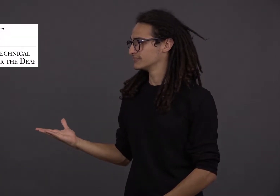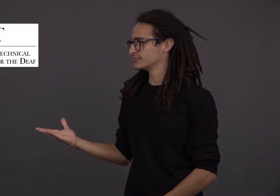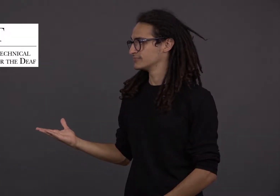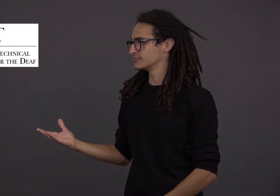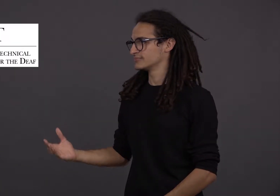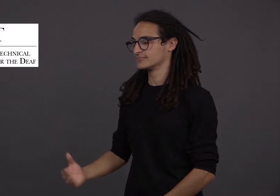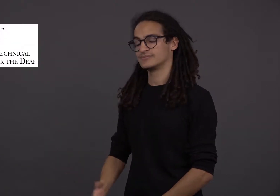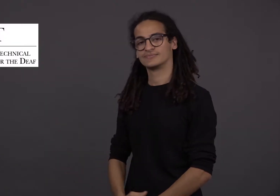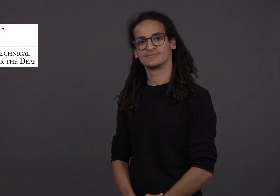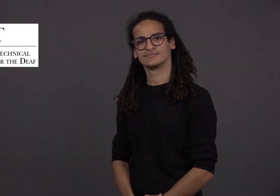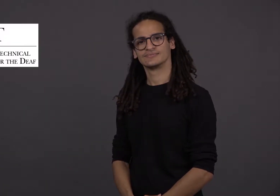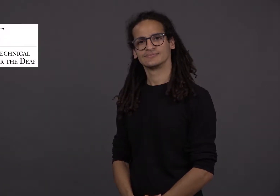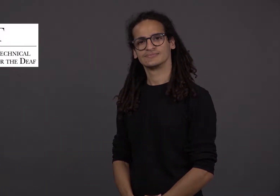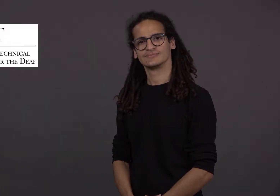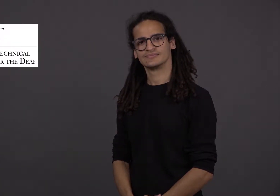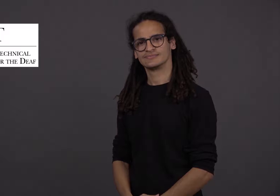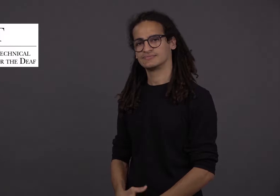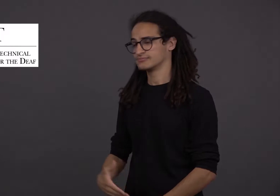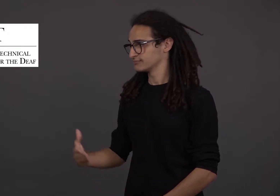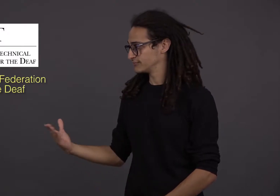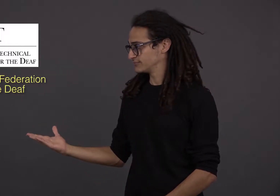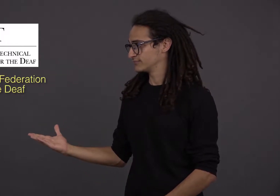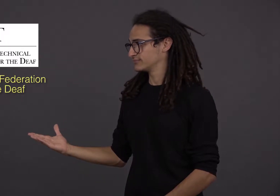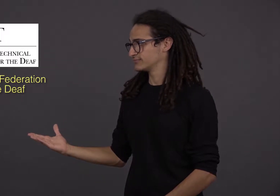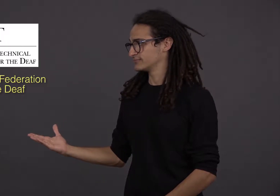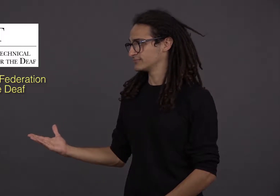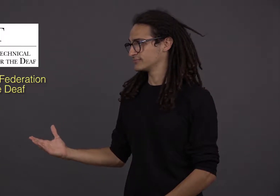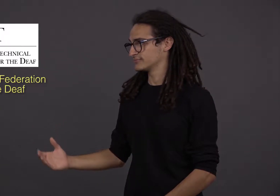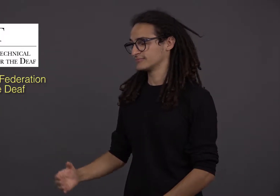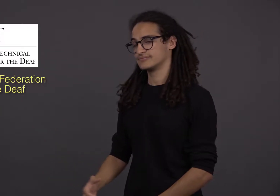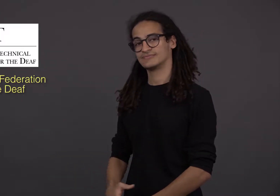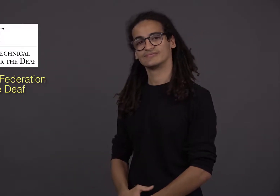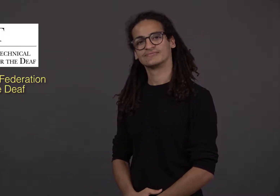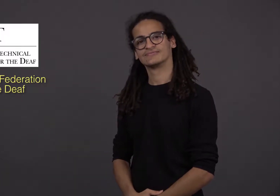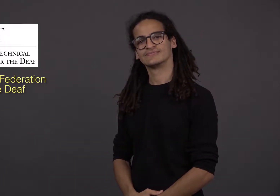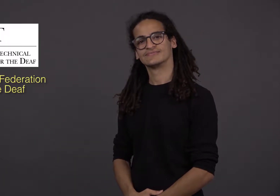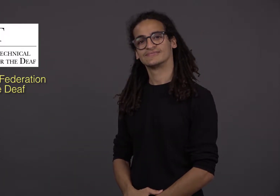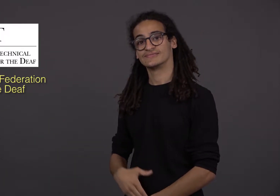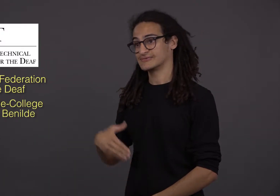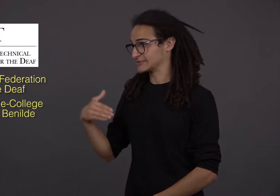developed by the National Technical Institute for the Deaf in partnership with the Philippine Federation of the Deaf